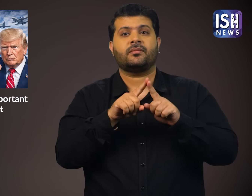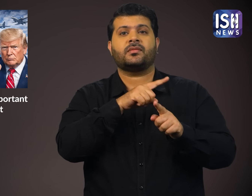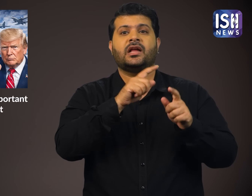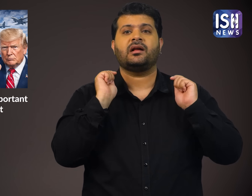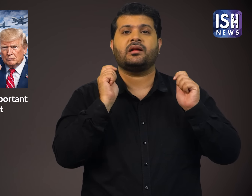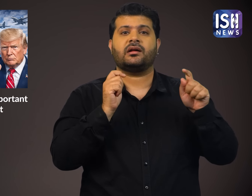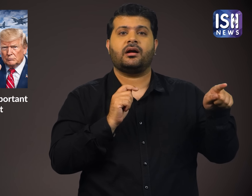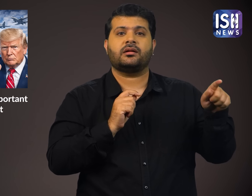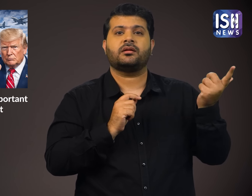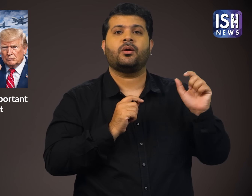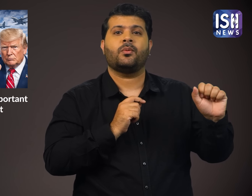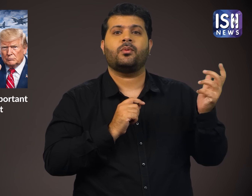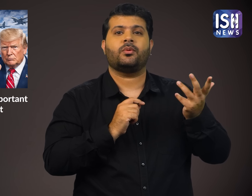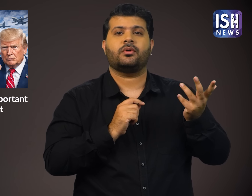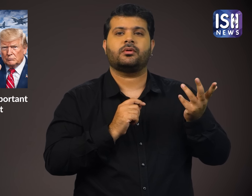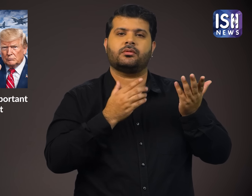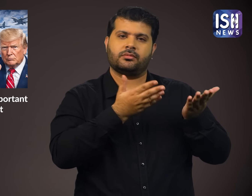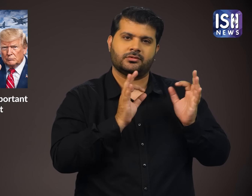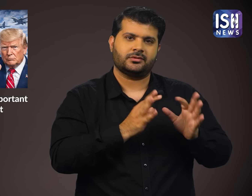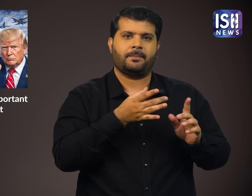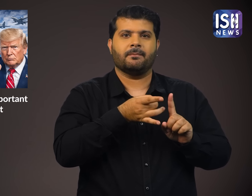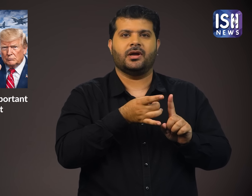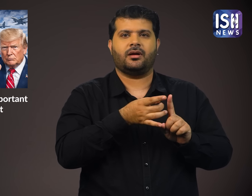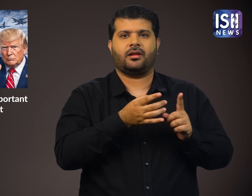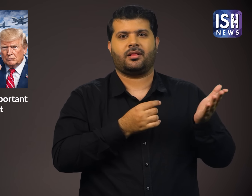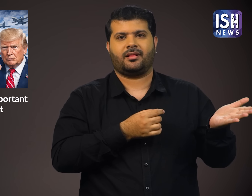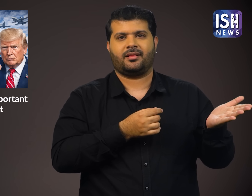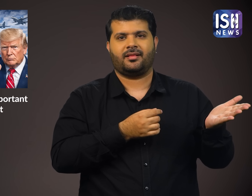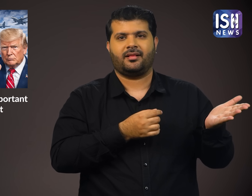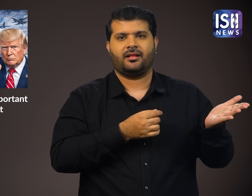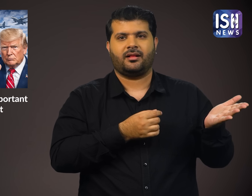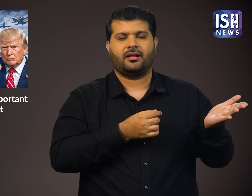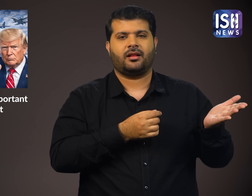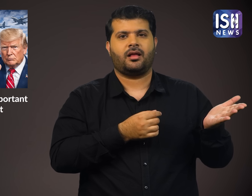the U.S. is looking at Greenland in a similar way to access its rare earth minerals.